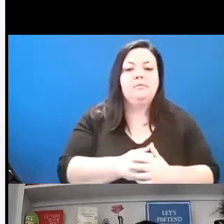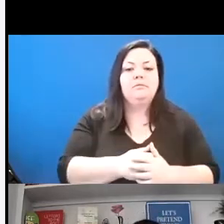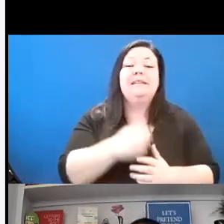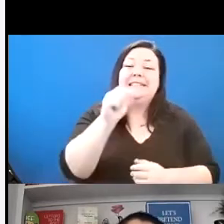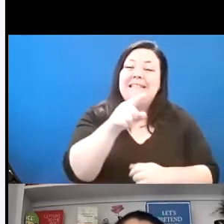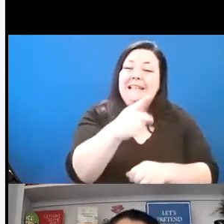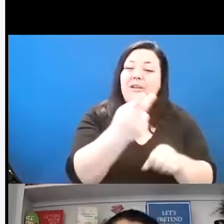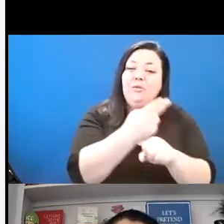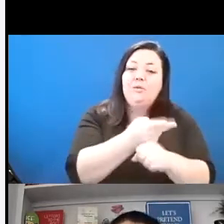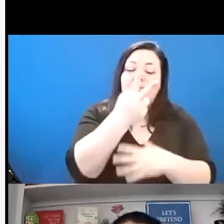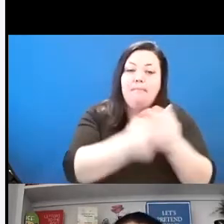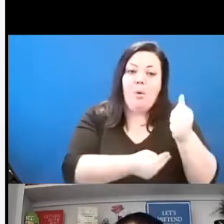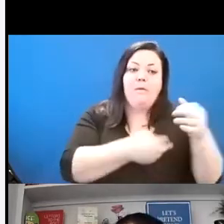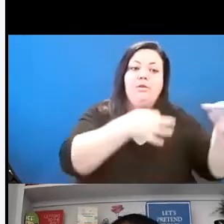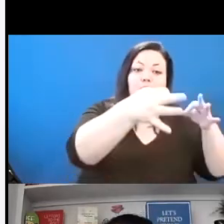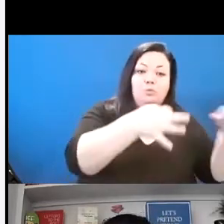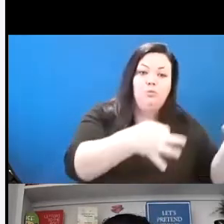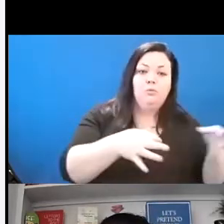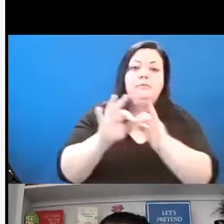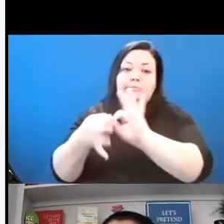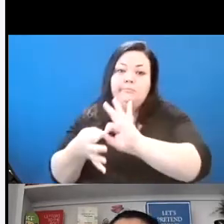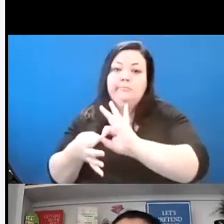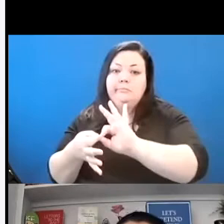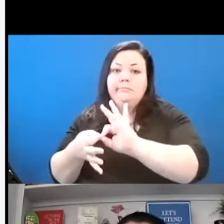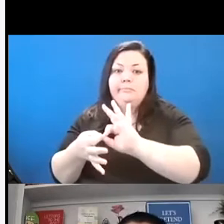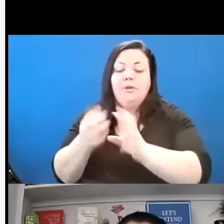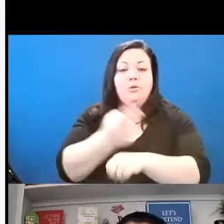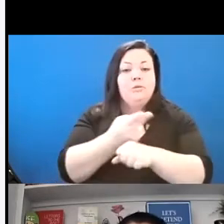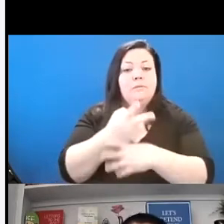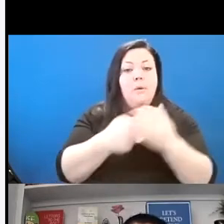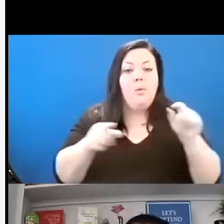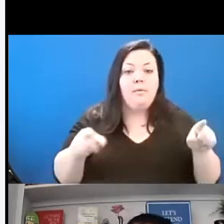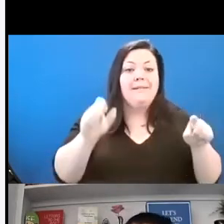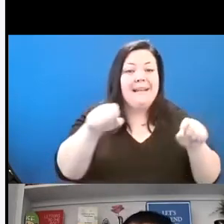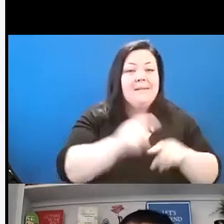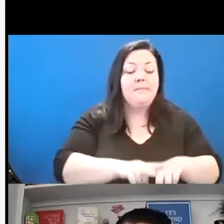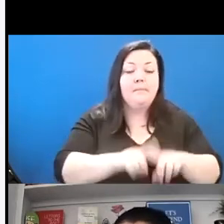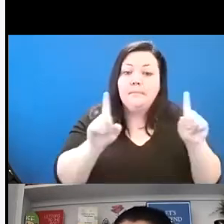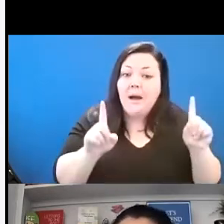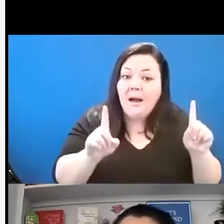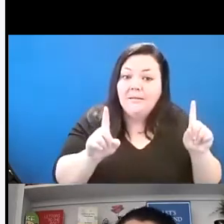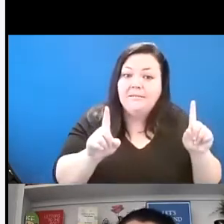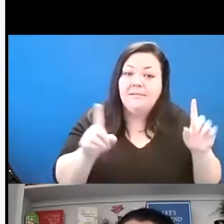these ideas description and interpretation but they're so tied together we can't have